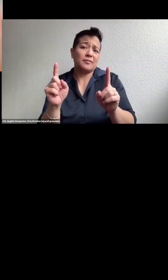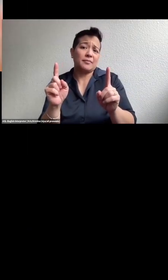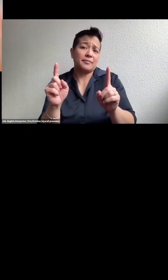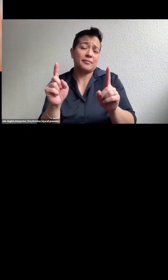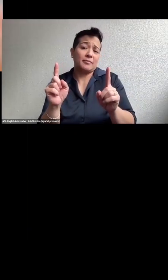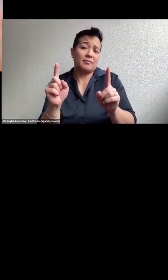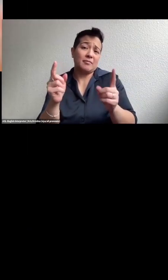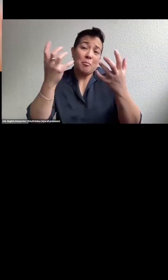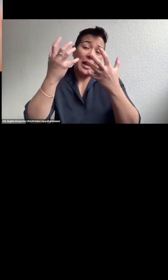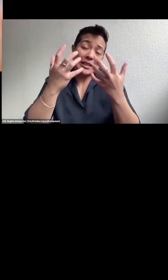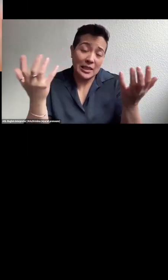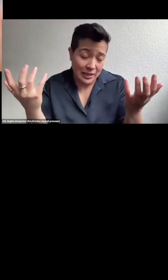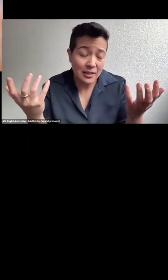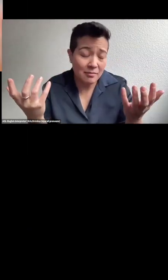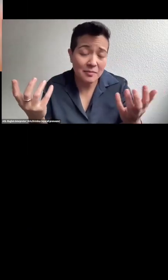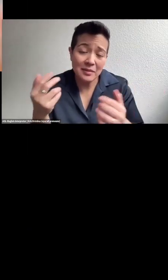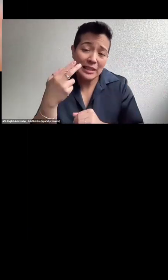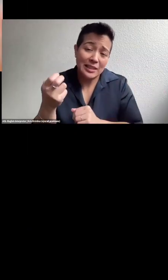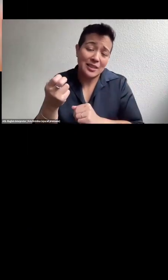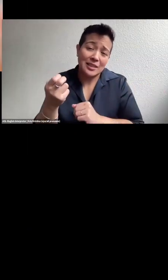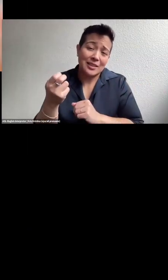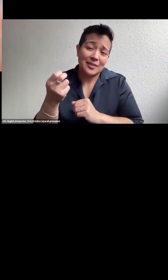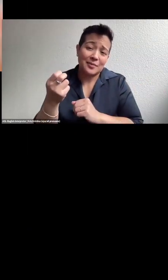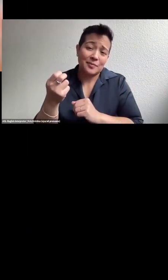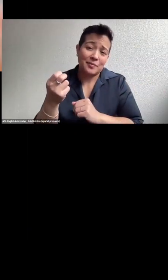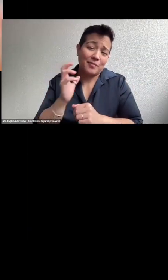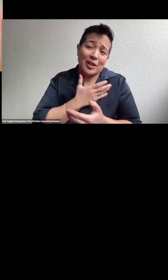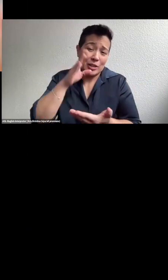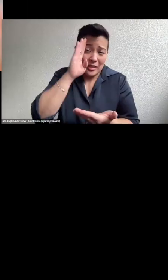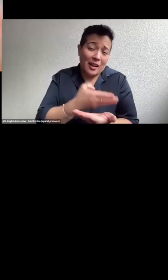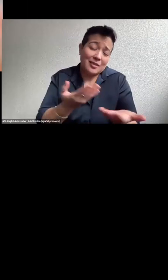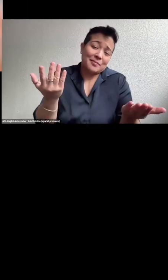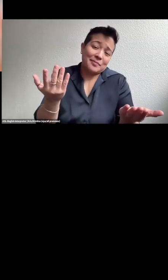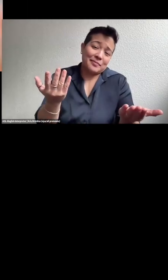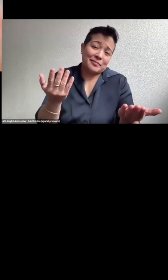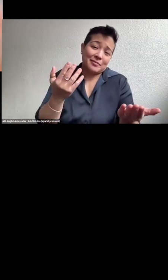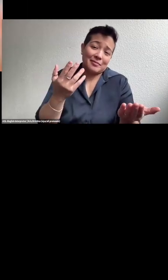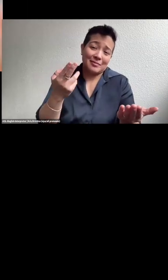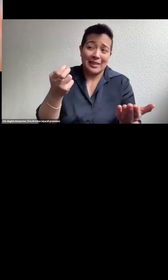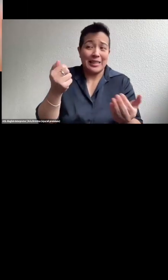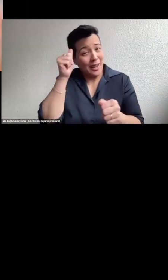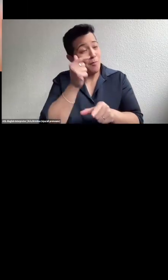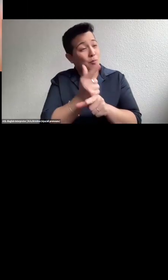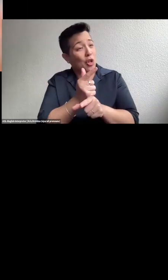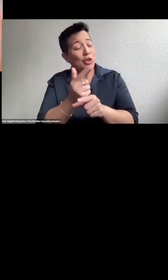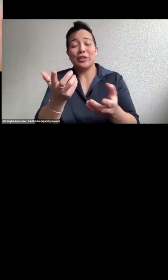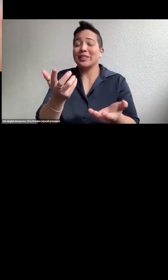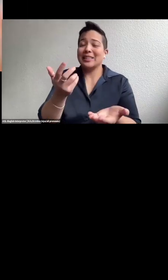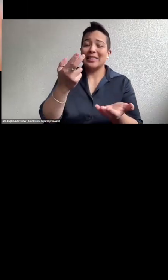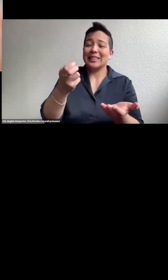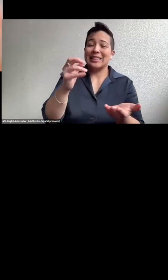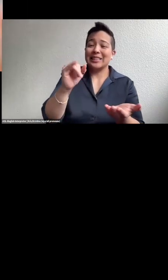amazingly. He's our son. He's the brother. He's my, he's my kiddo.